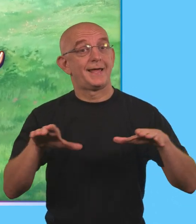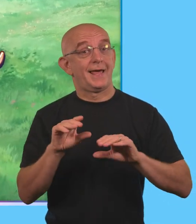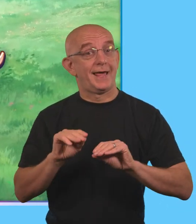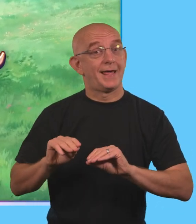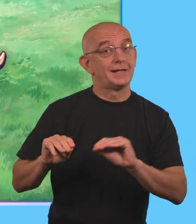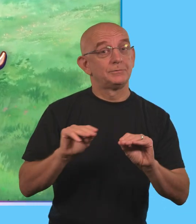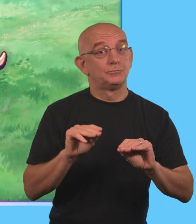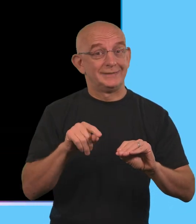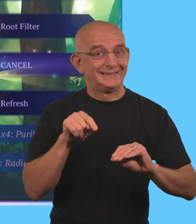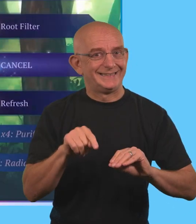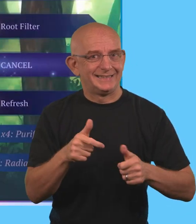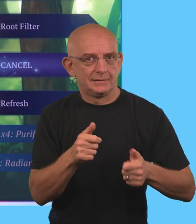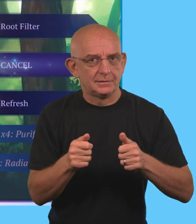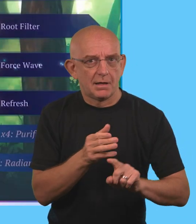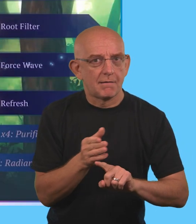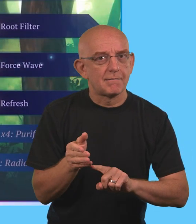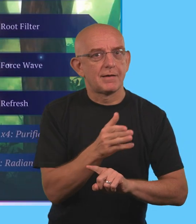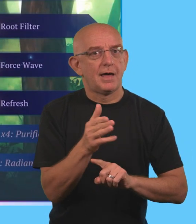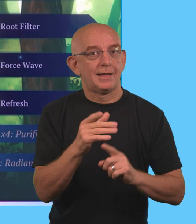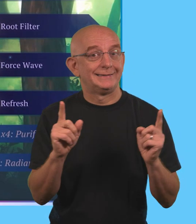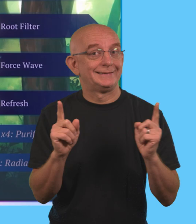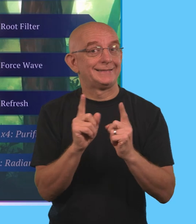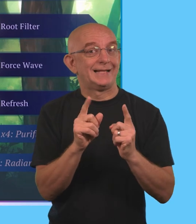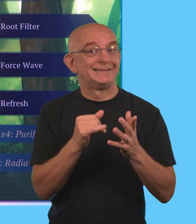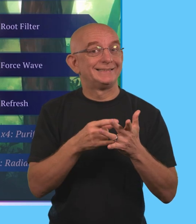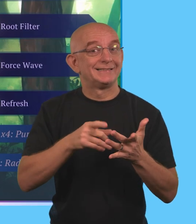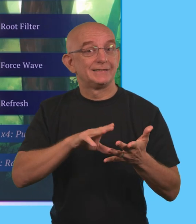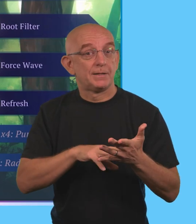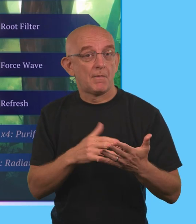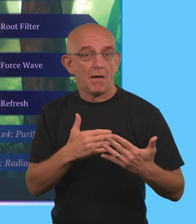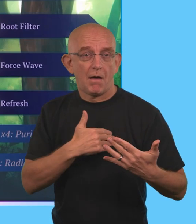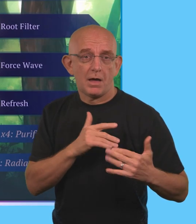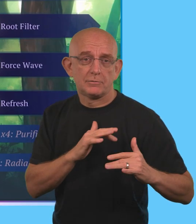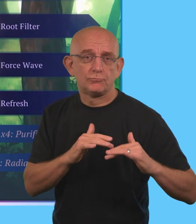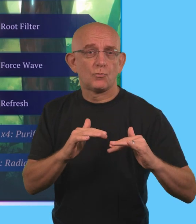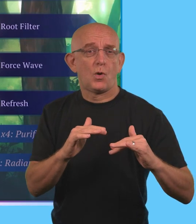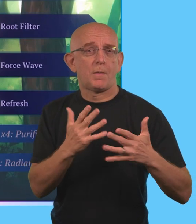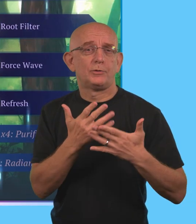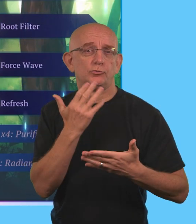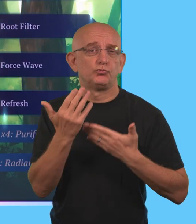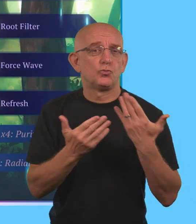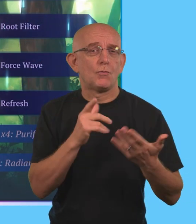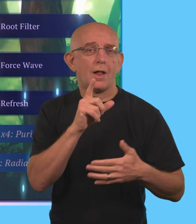the upcoming puzzle based dating sim with heart heartwarming stories and 11 lovable characters.